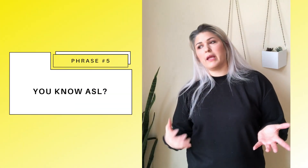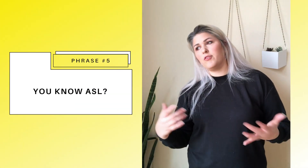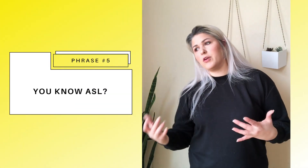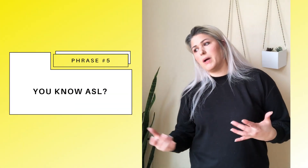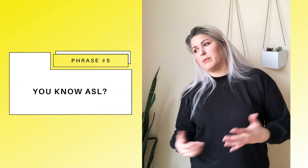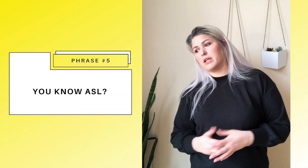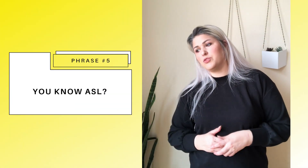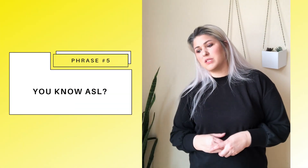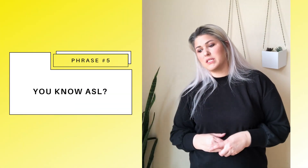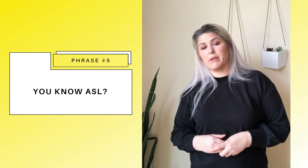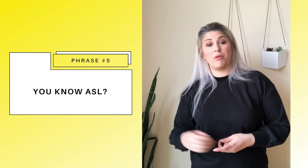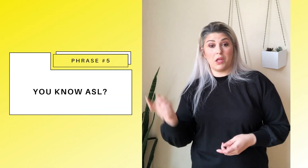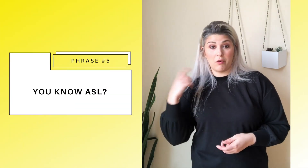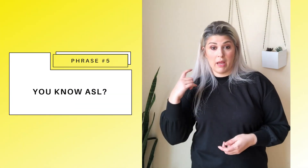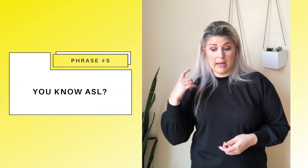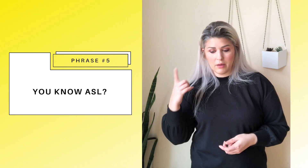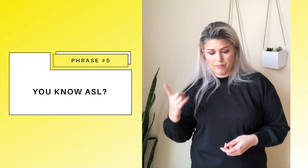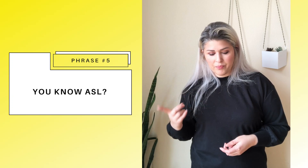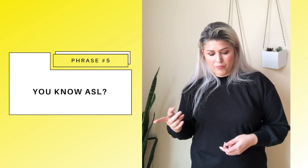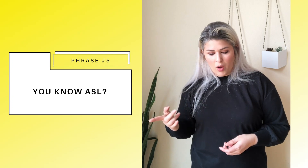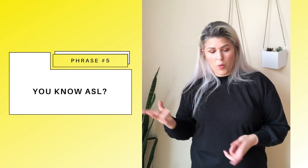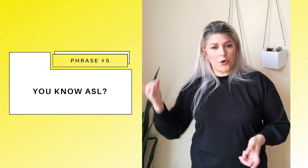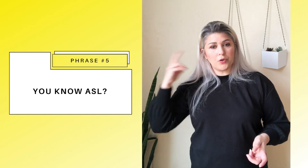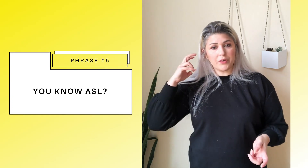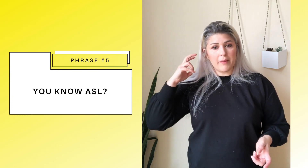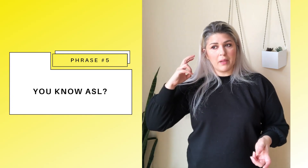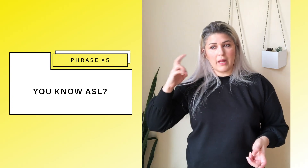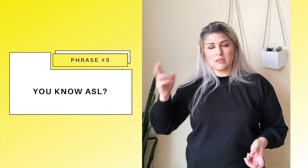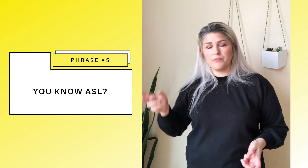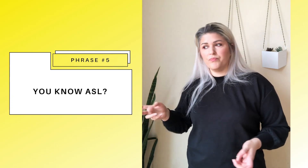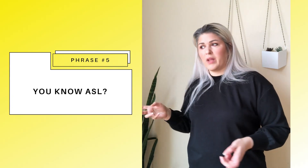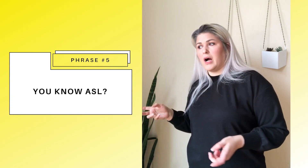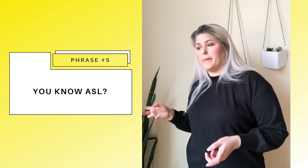like if you're in public and you see somebody with a hearing aid or cochlear implant, um,